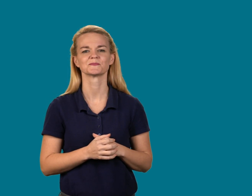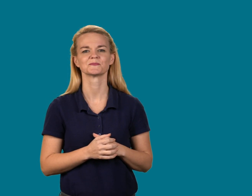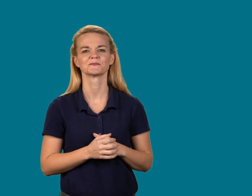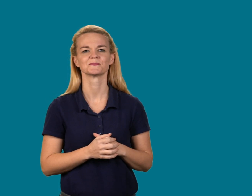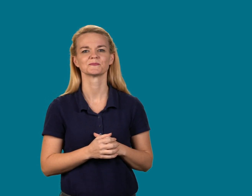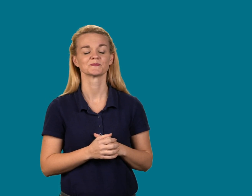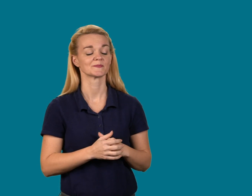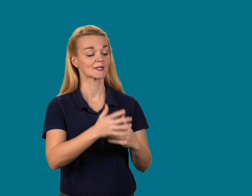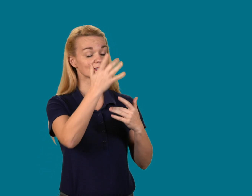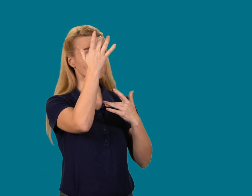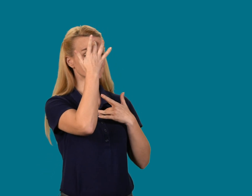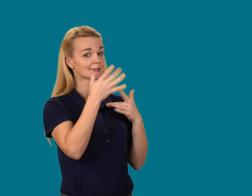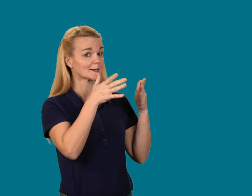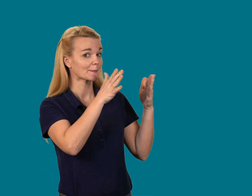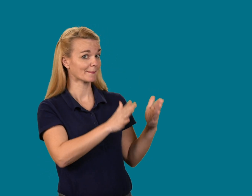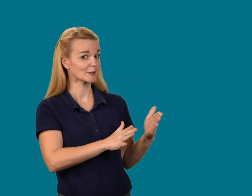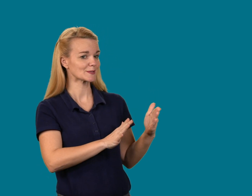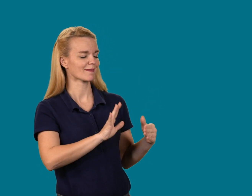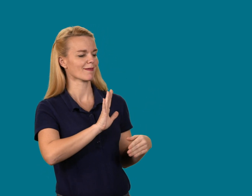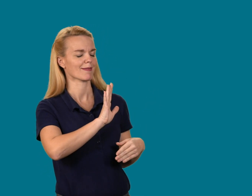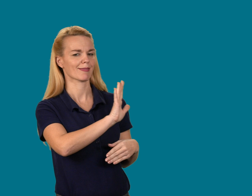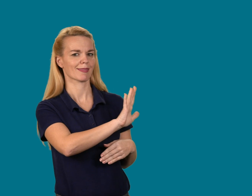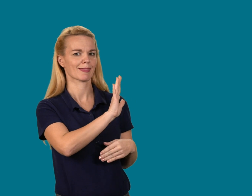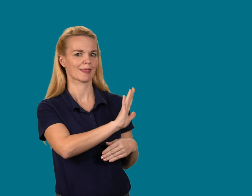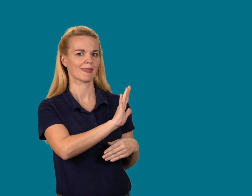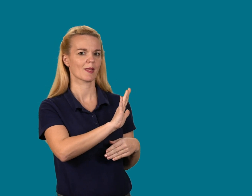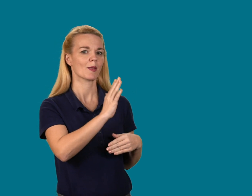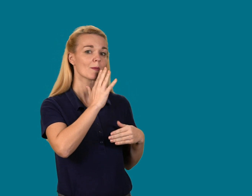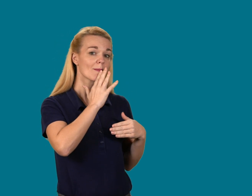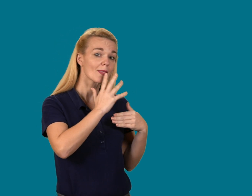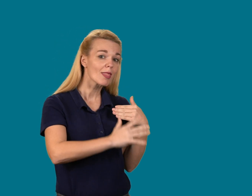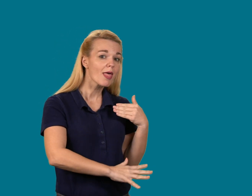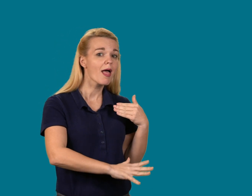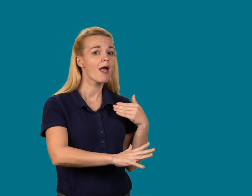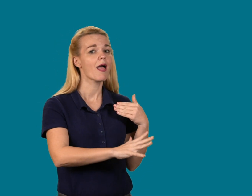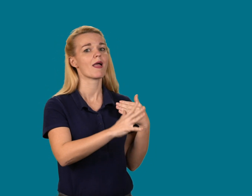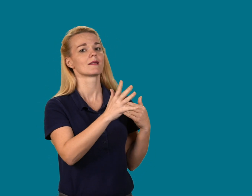with the sick person's blood, stool, or body fluids,